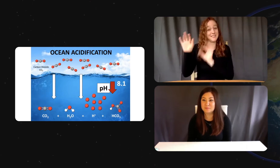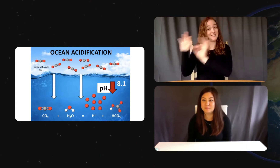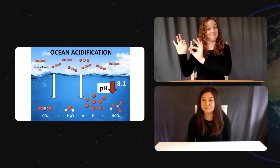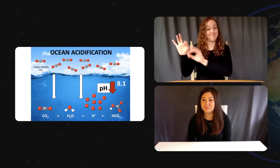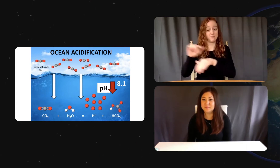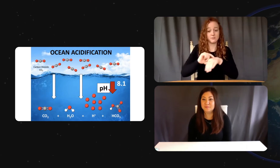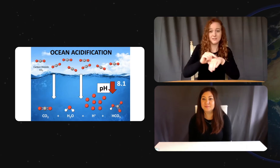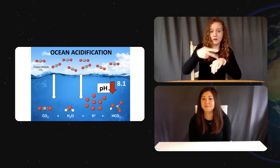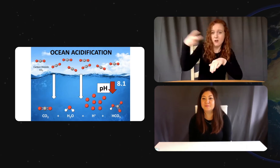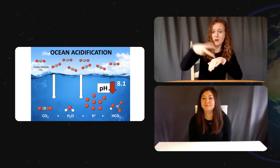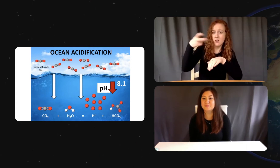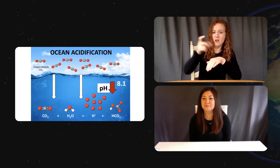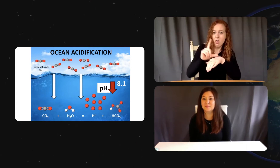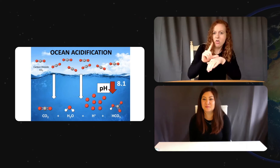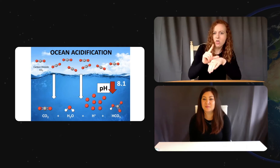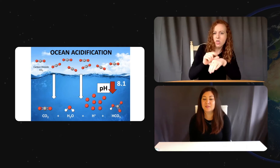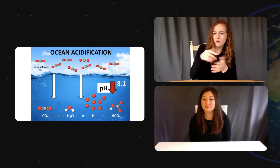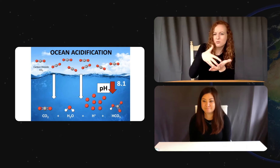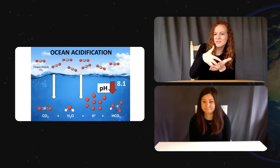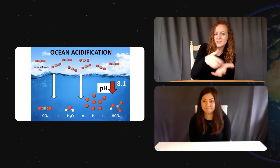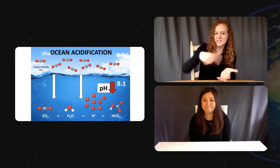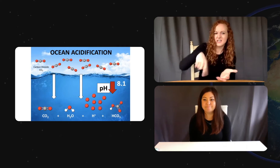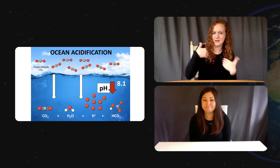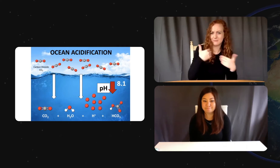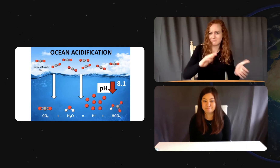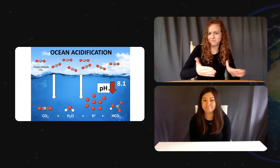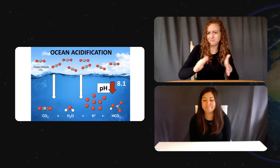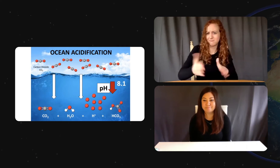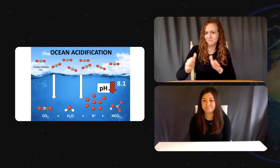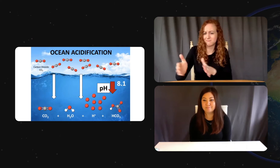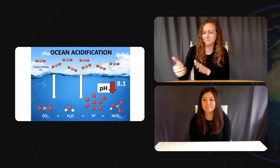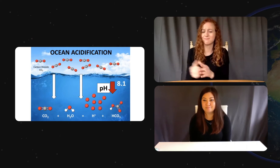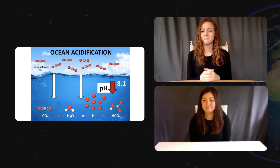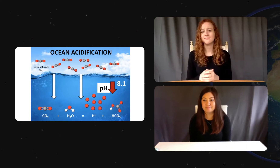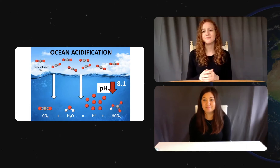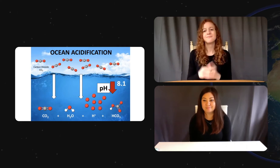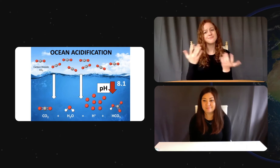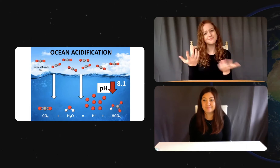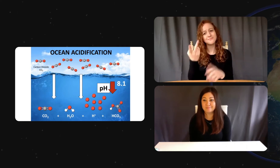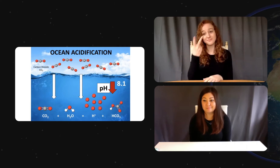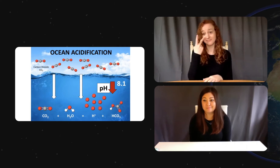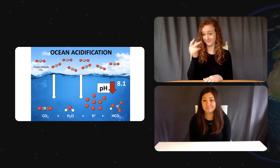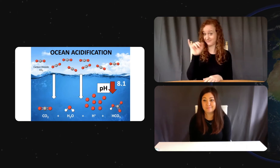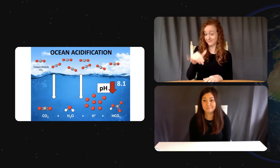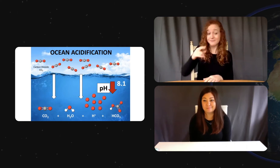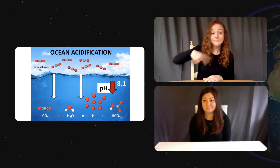It begins softening and weakening the shells of the crabs and clams.